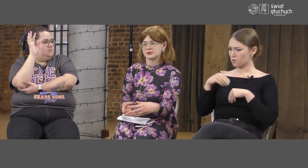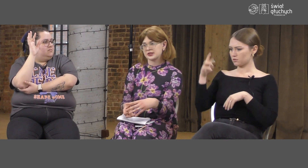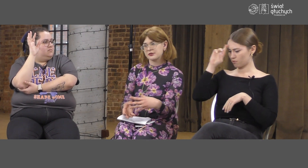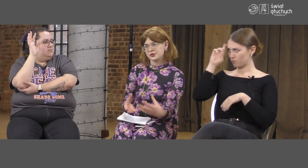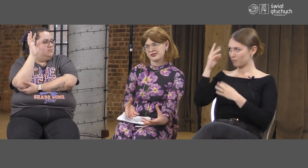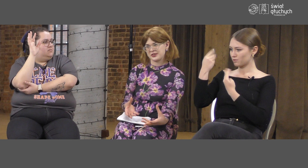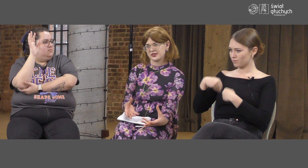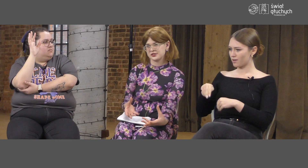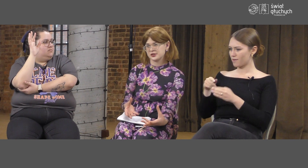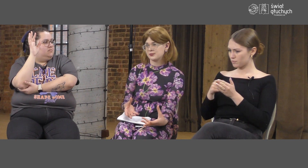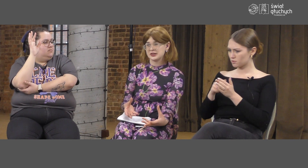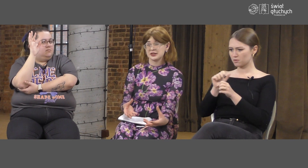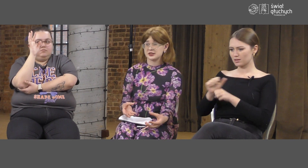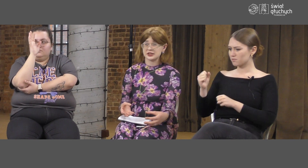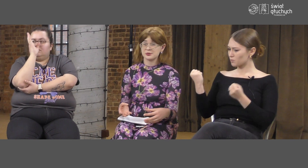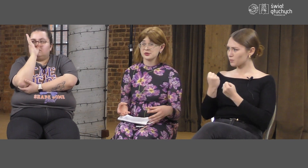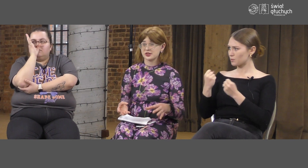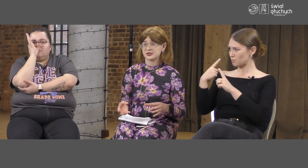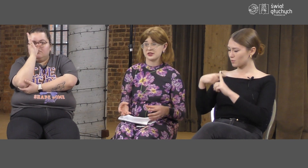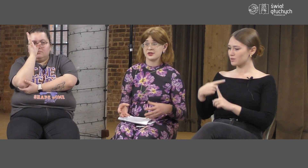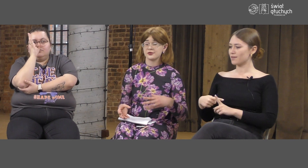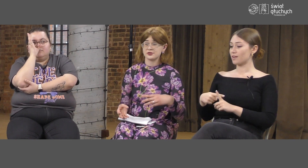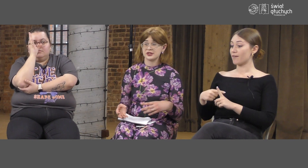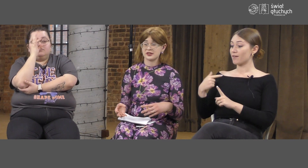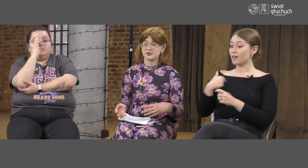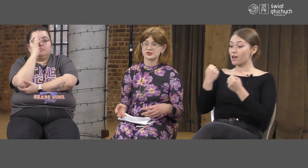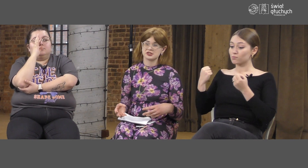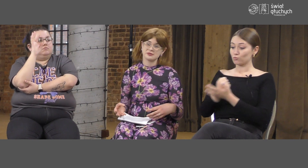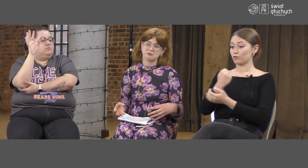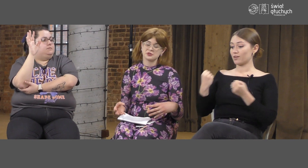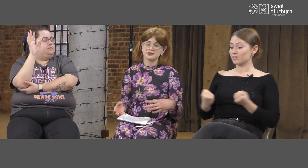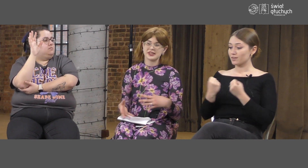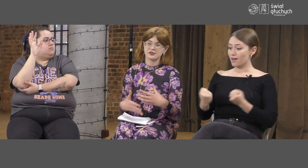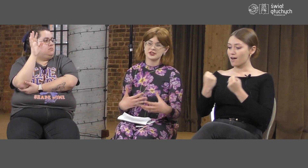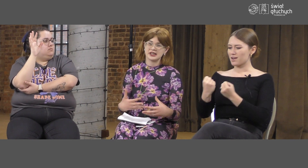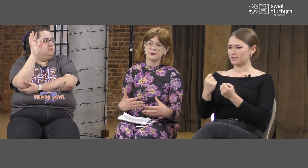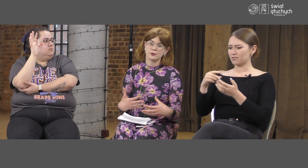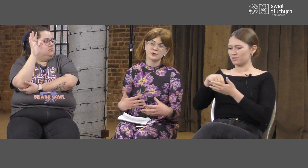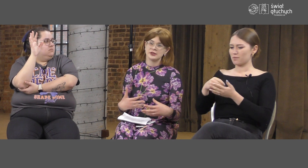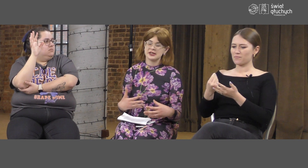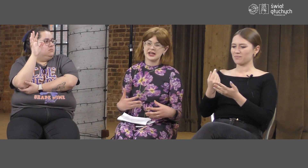and that has so much value. I don't have to strive for some weird ideal